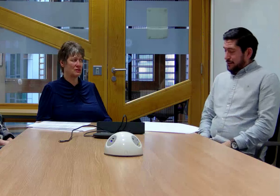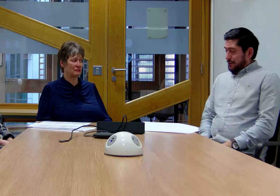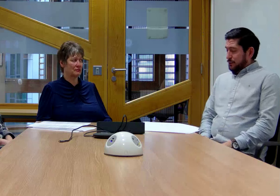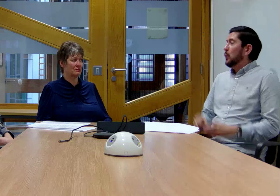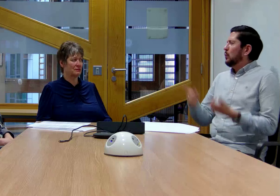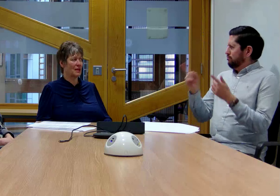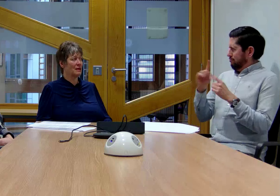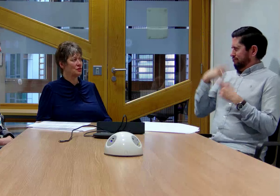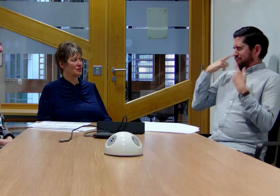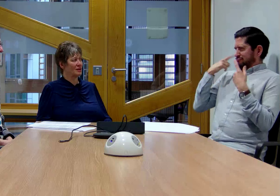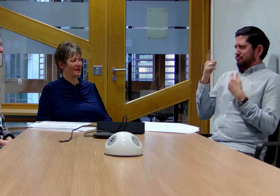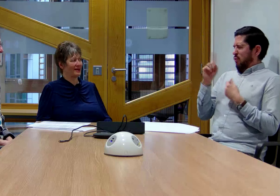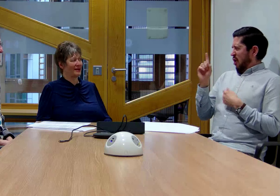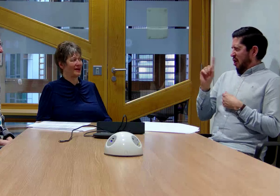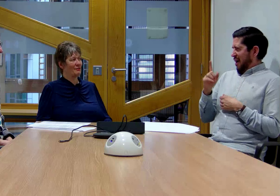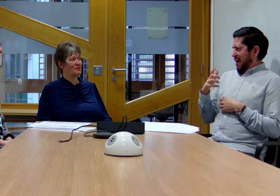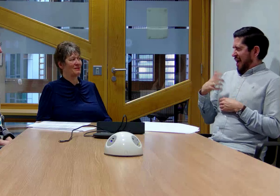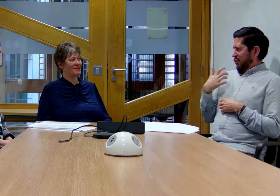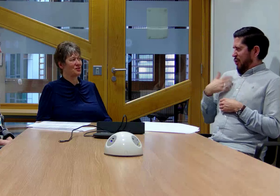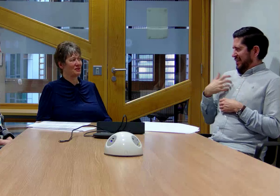they're not, the two things are very different.